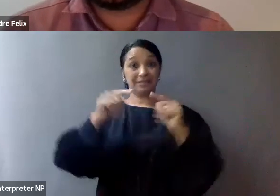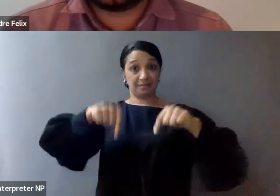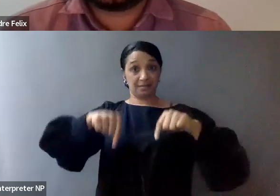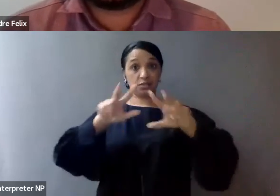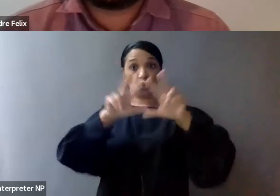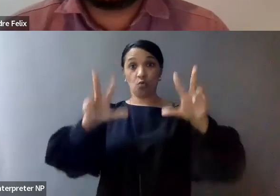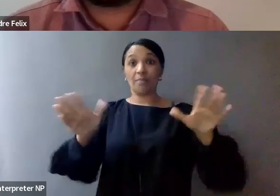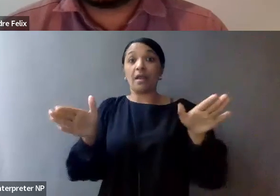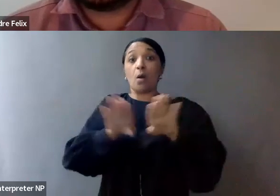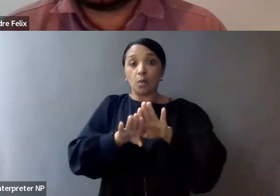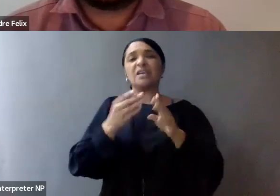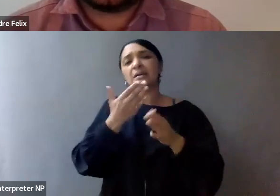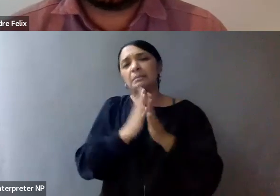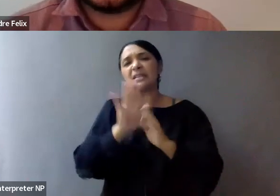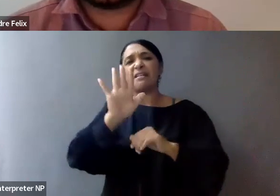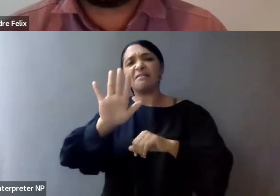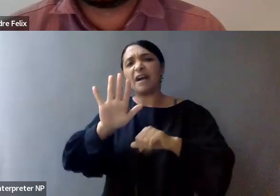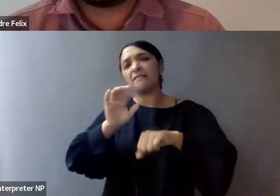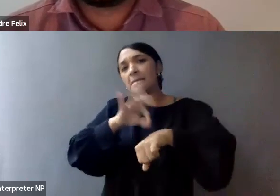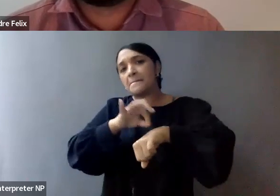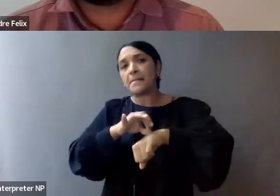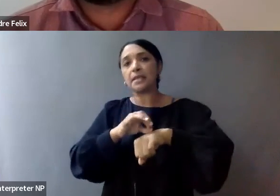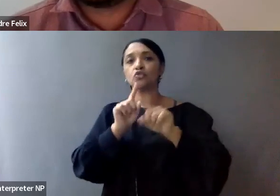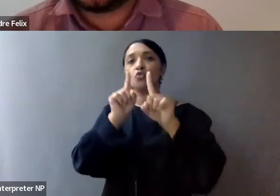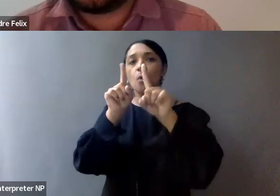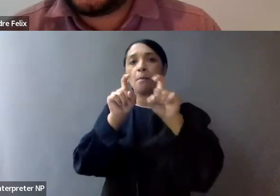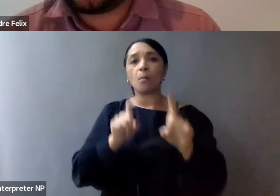you take 5 minutes to answer the post-event survey.